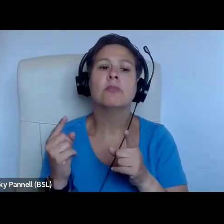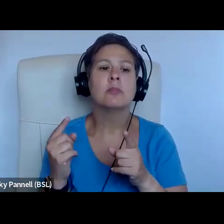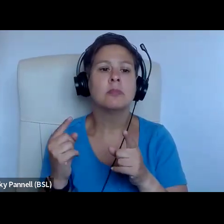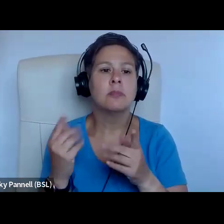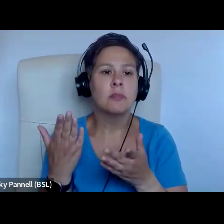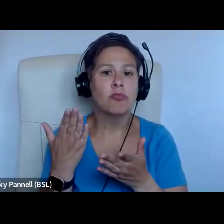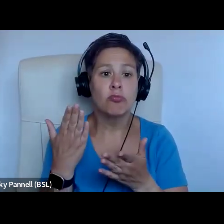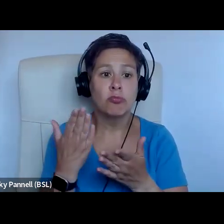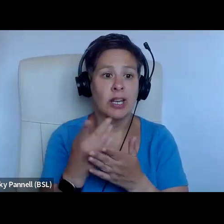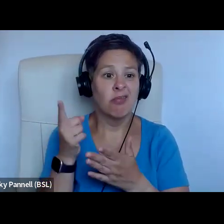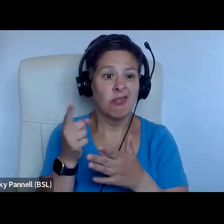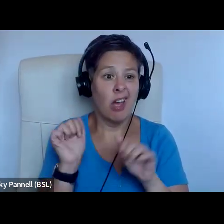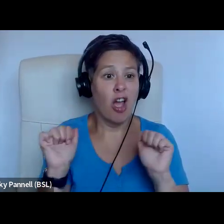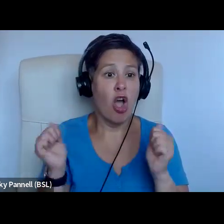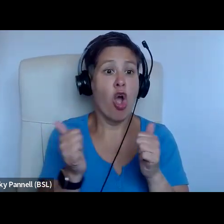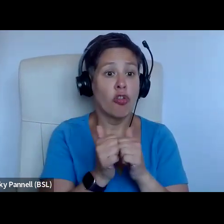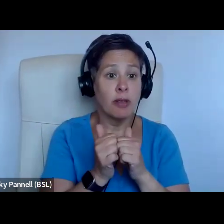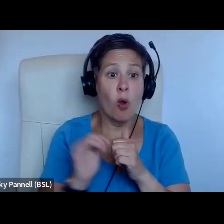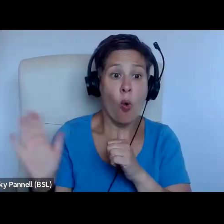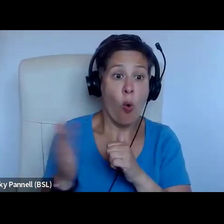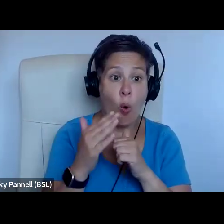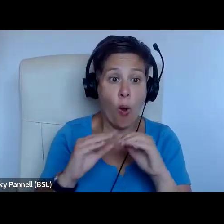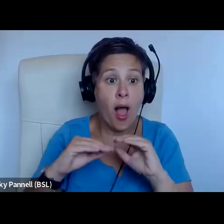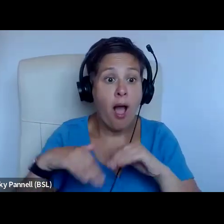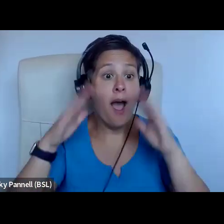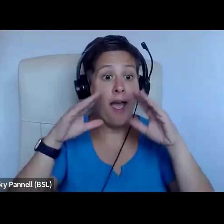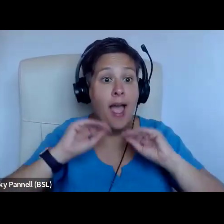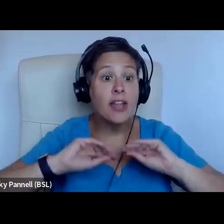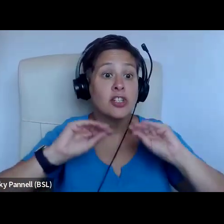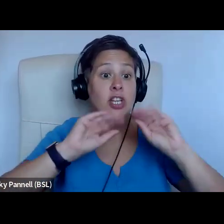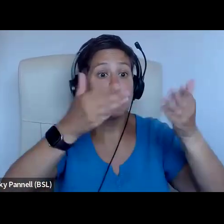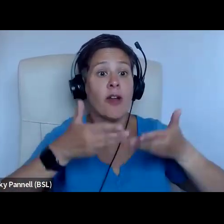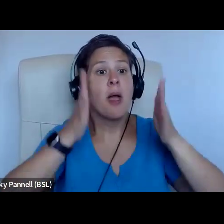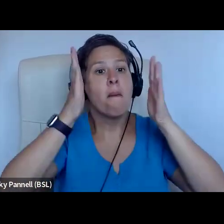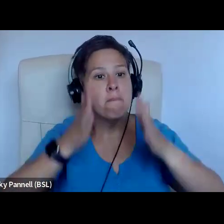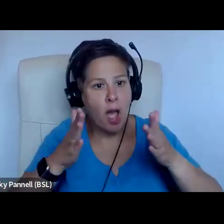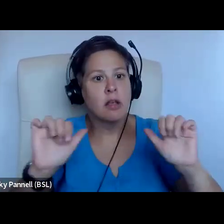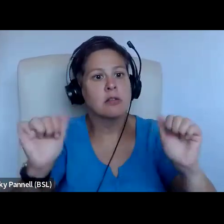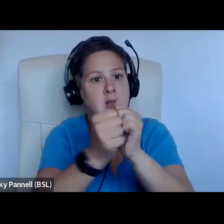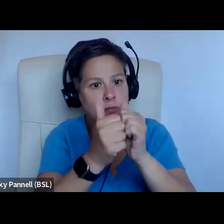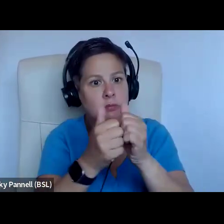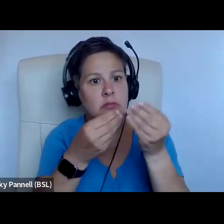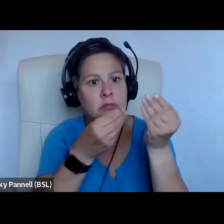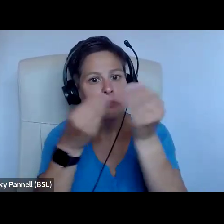And the APP, um-Details the strategies that will be used to support equality